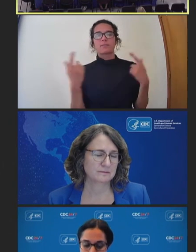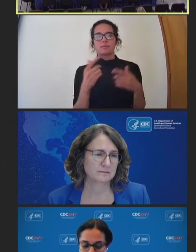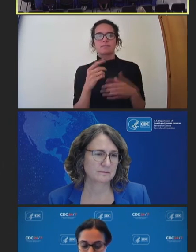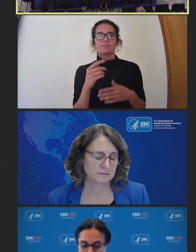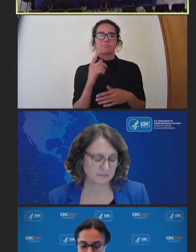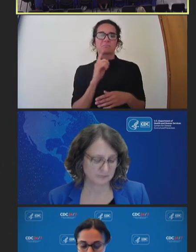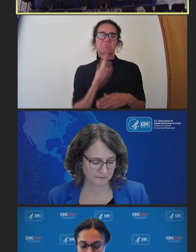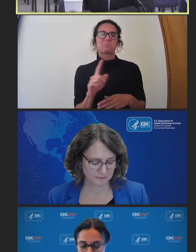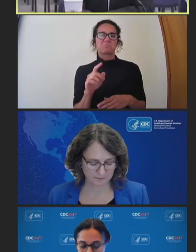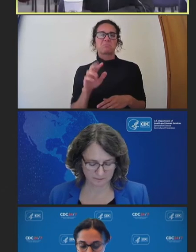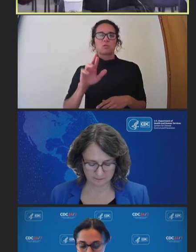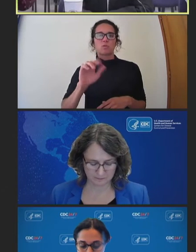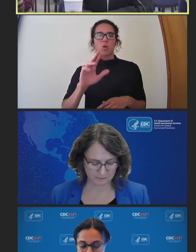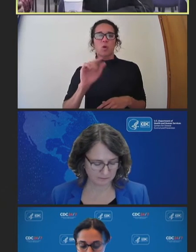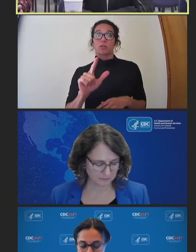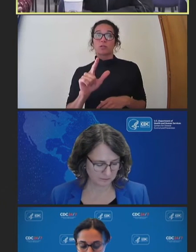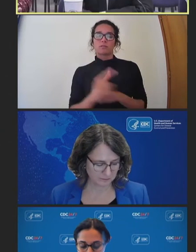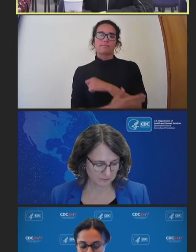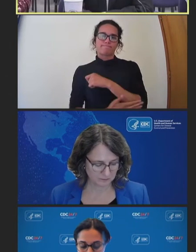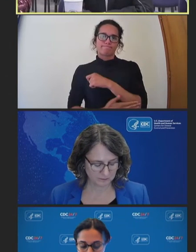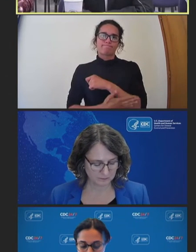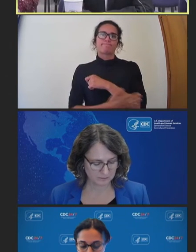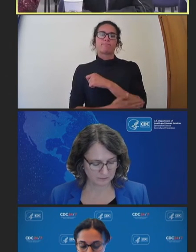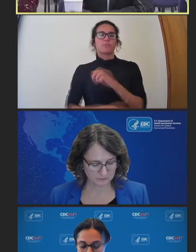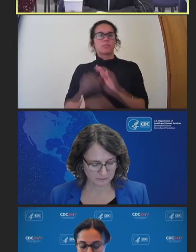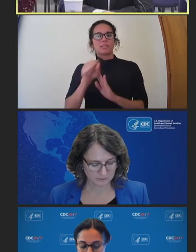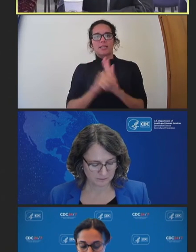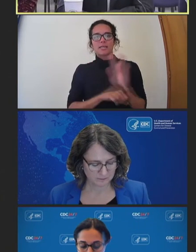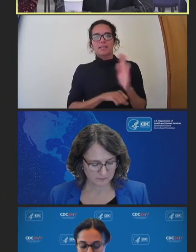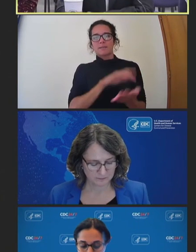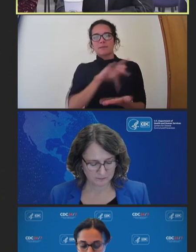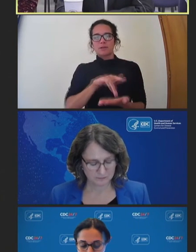middle of the country. You know, we've talked about stigma. We've talked about a lot of these